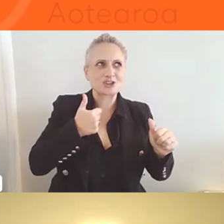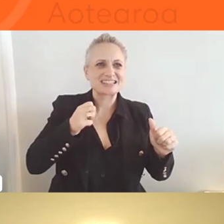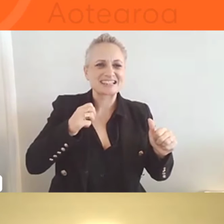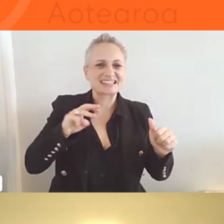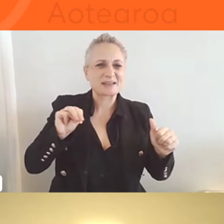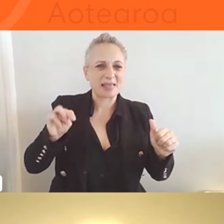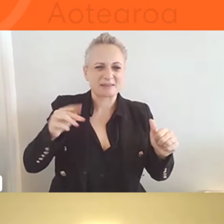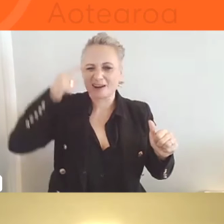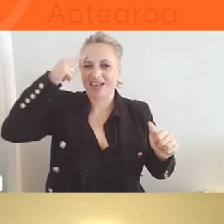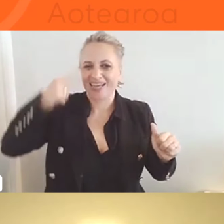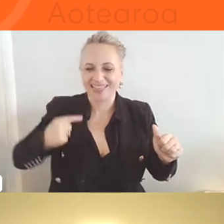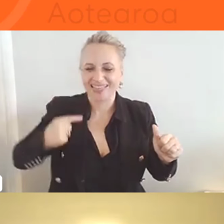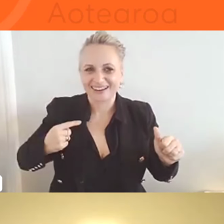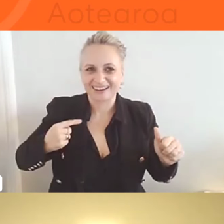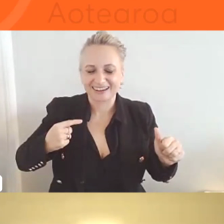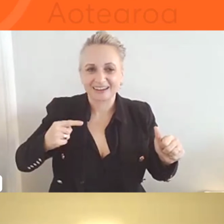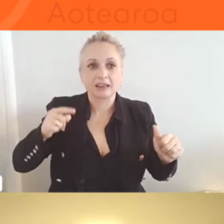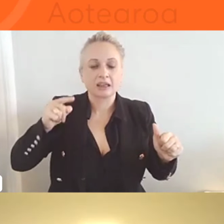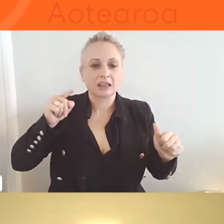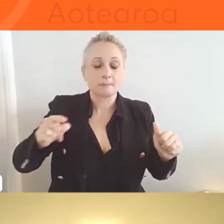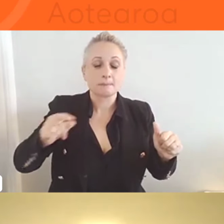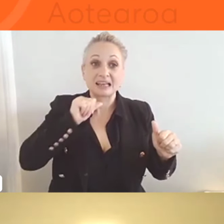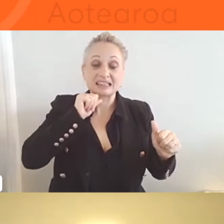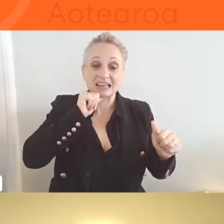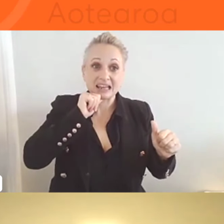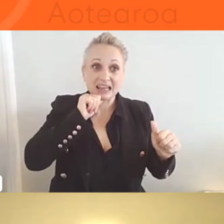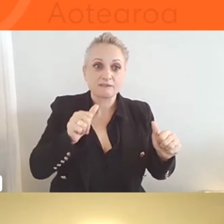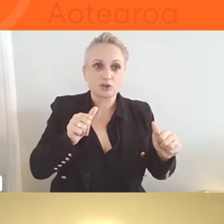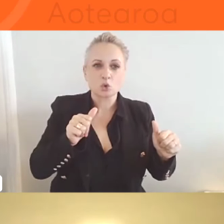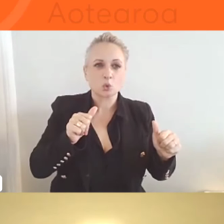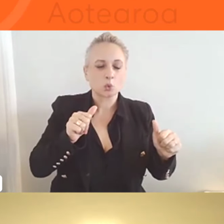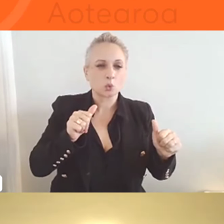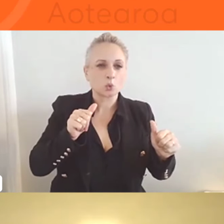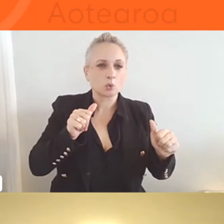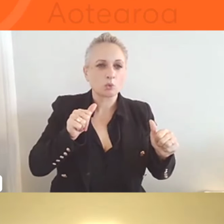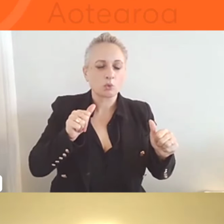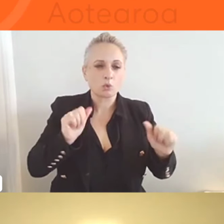But the cost of putting in an 810 door, or an 860 door leaf I imagine